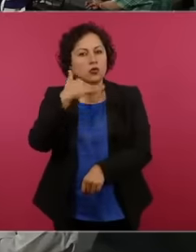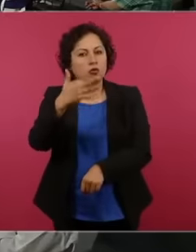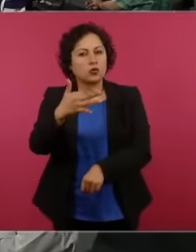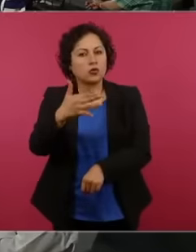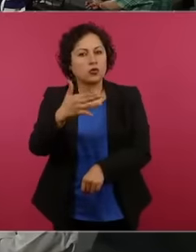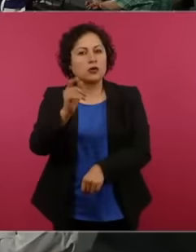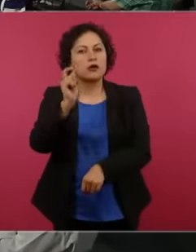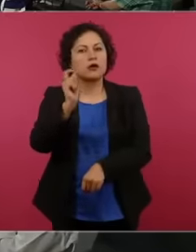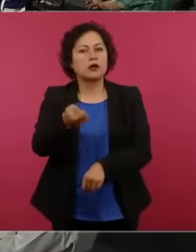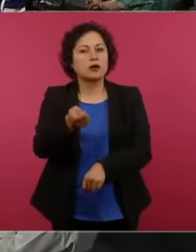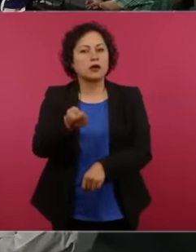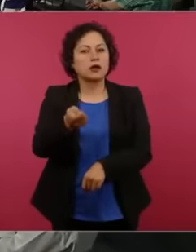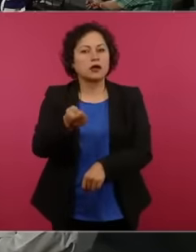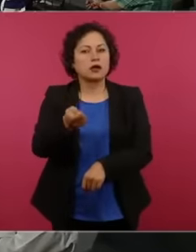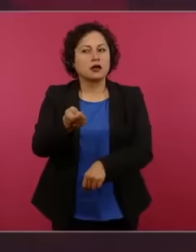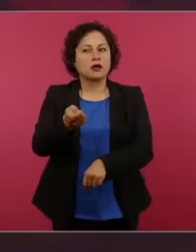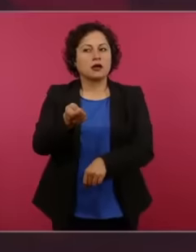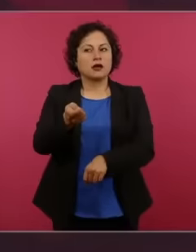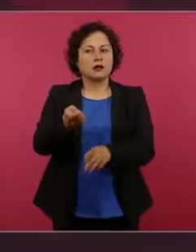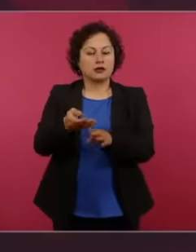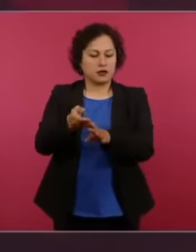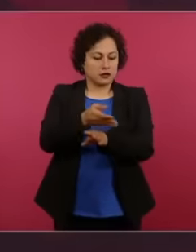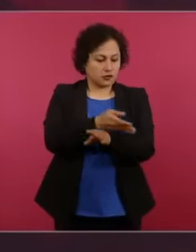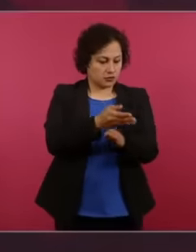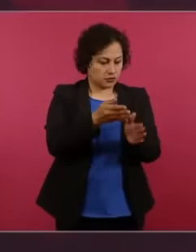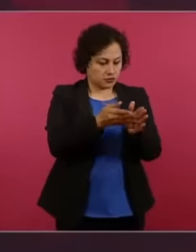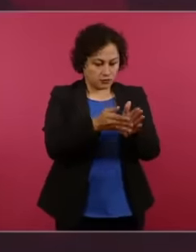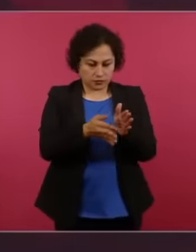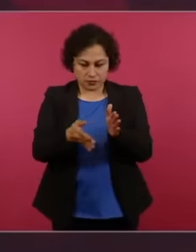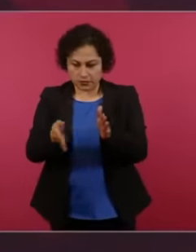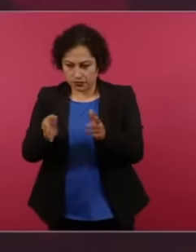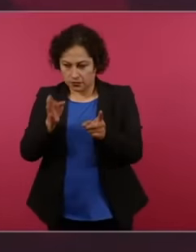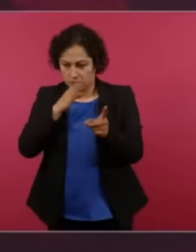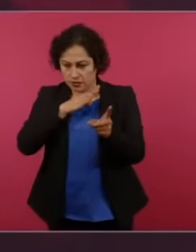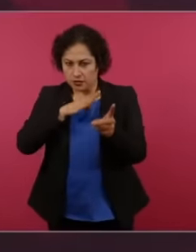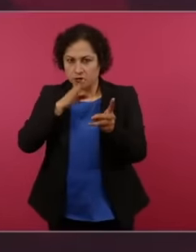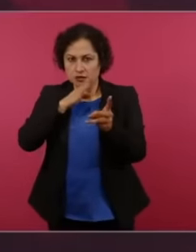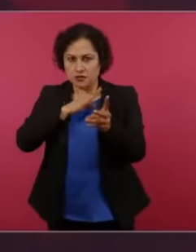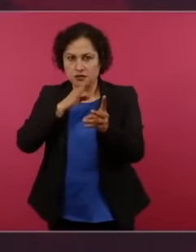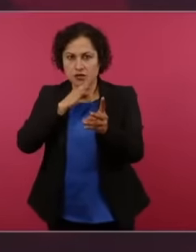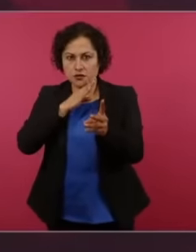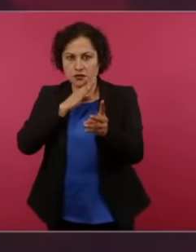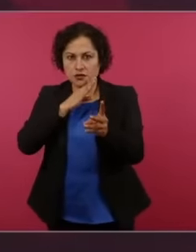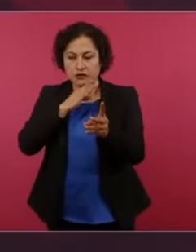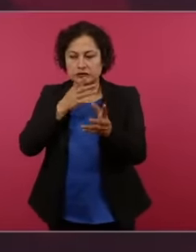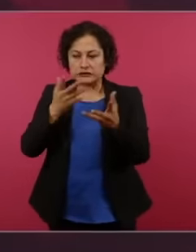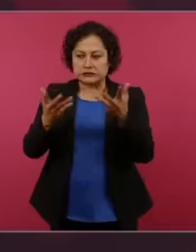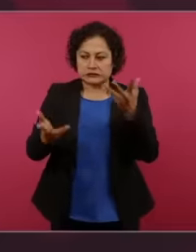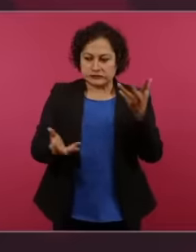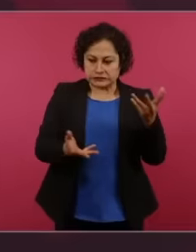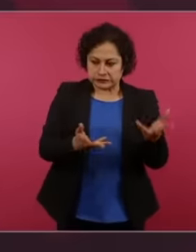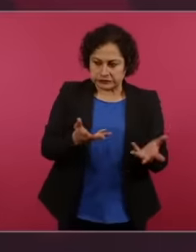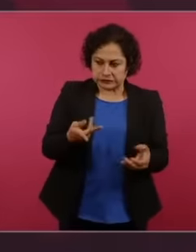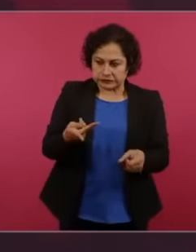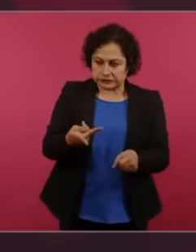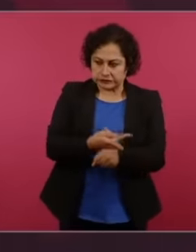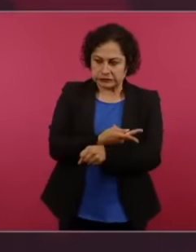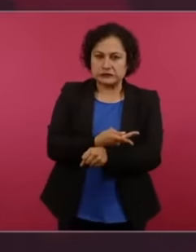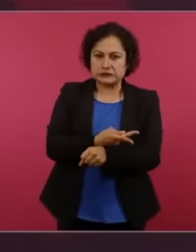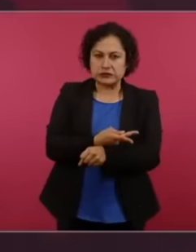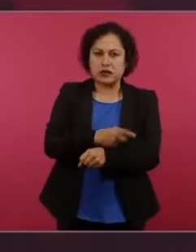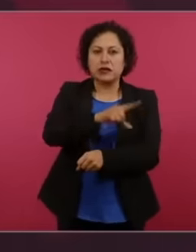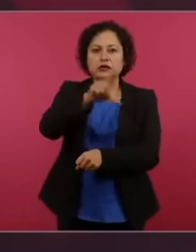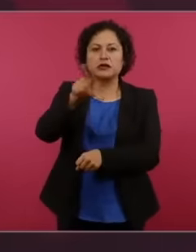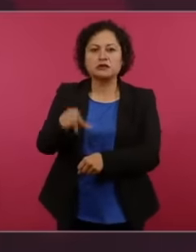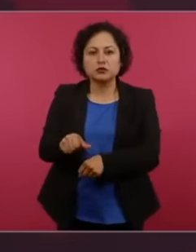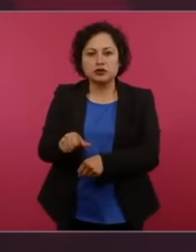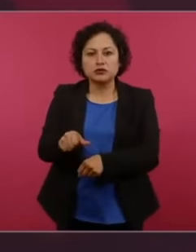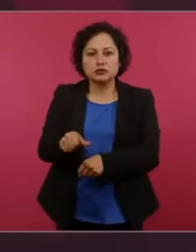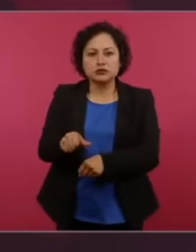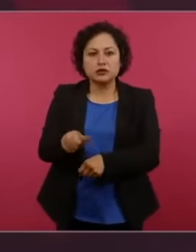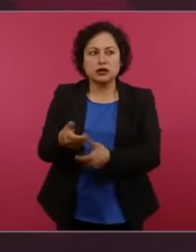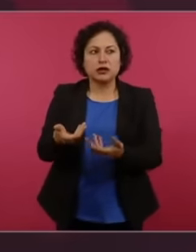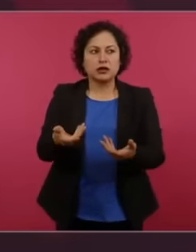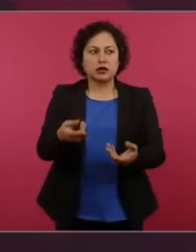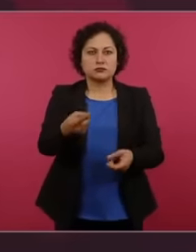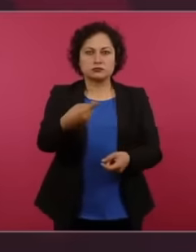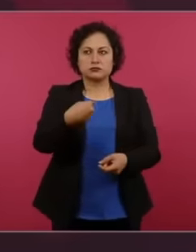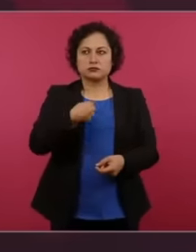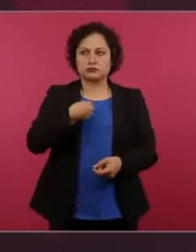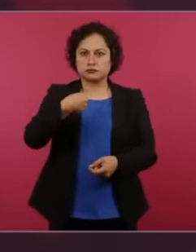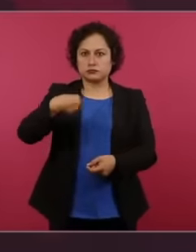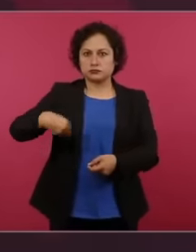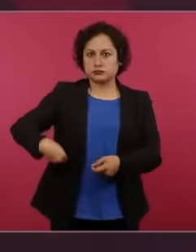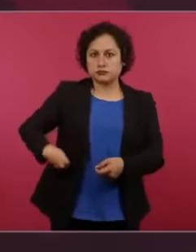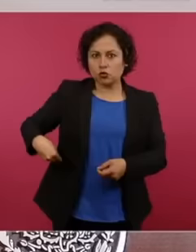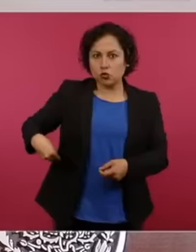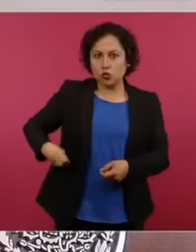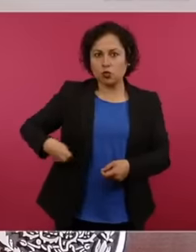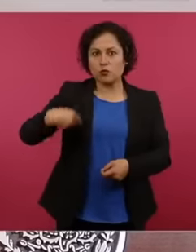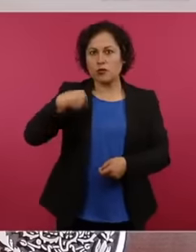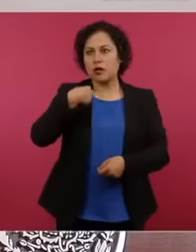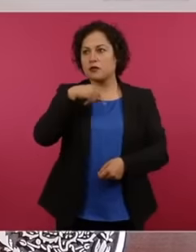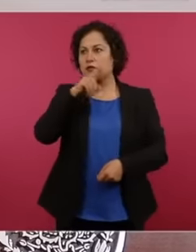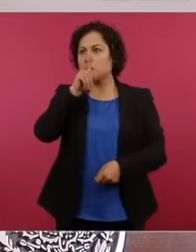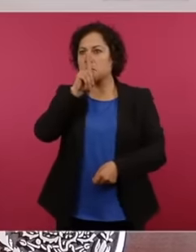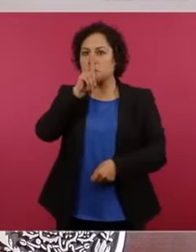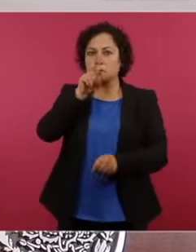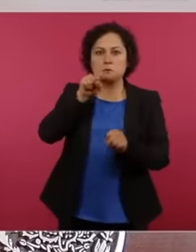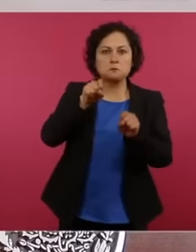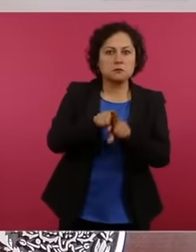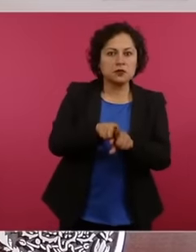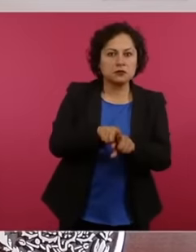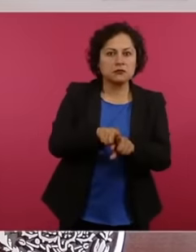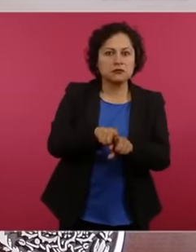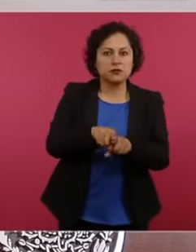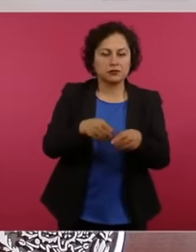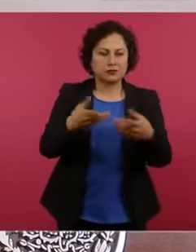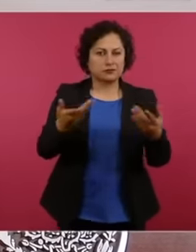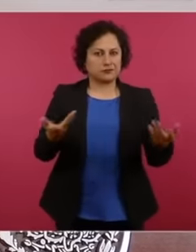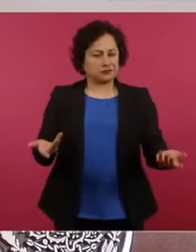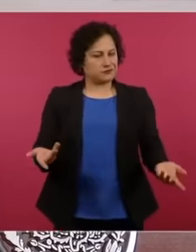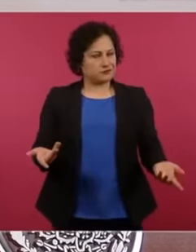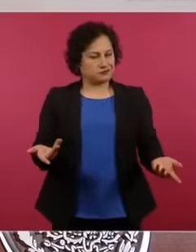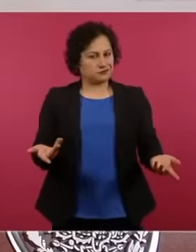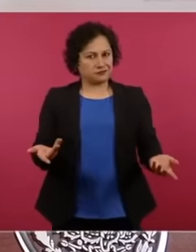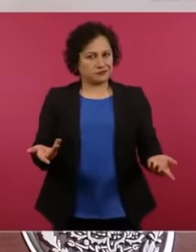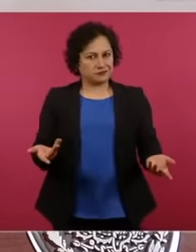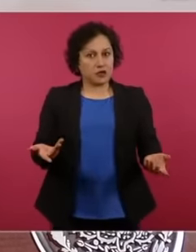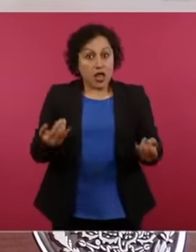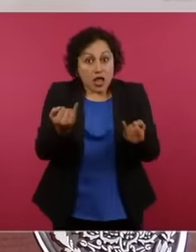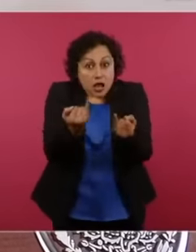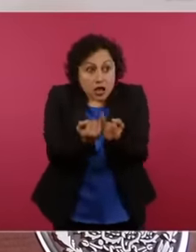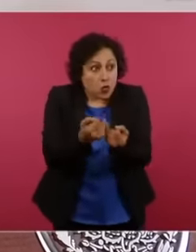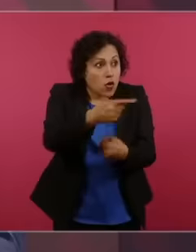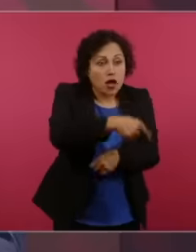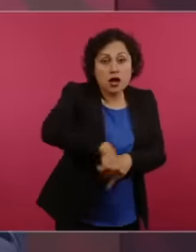accomplices as accessories, every citizen who knows of an act of corruption has the duty to